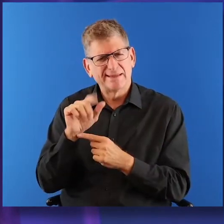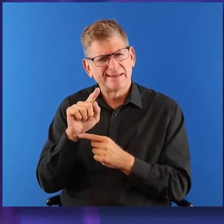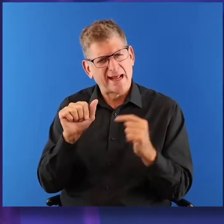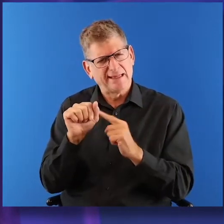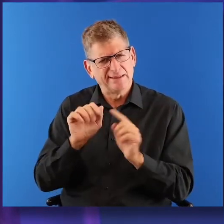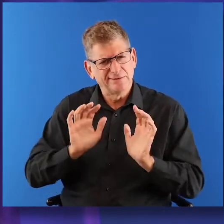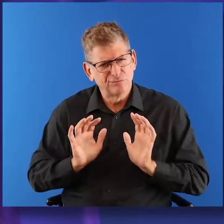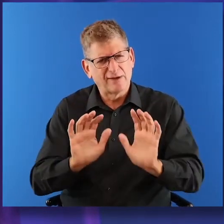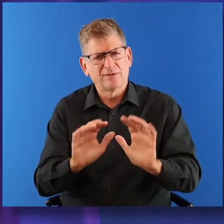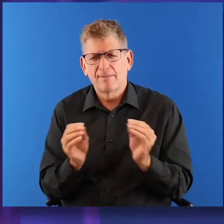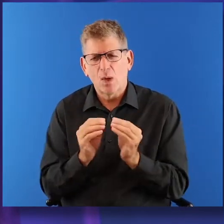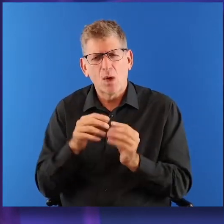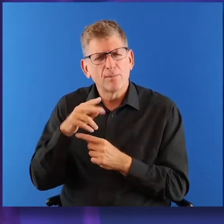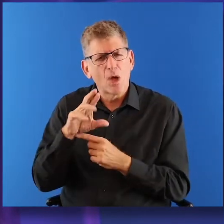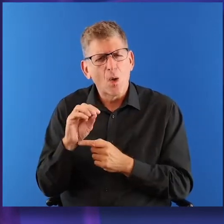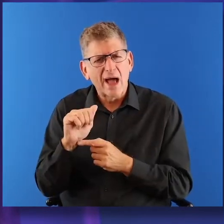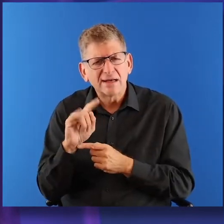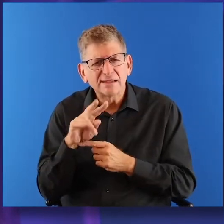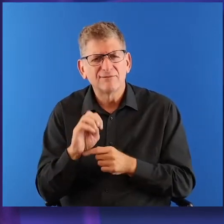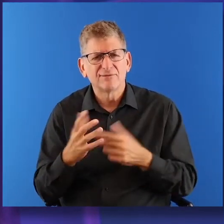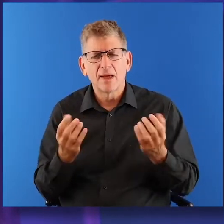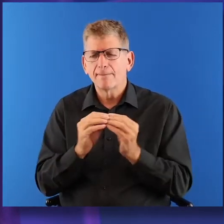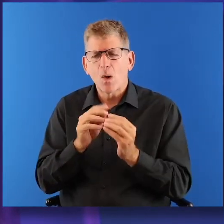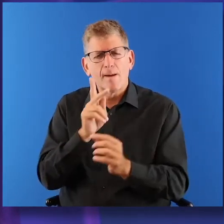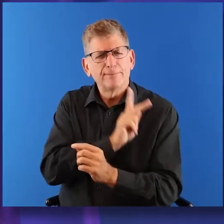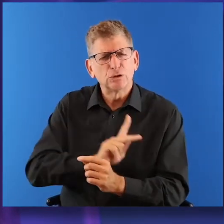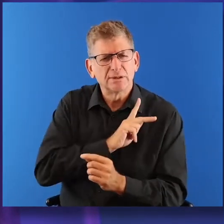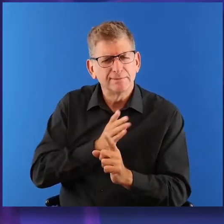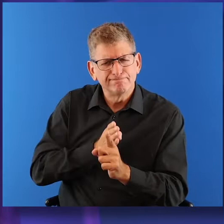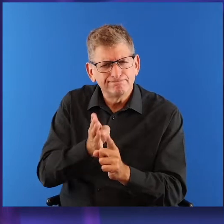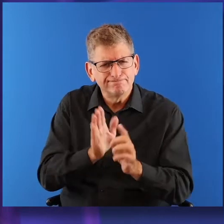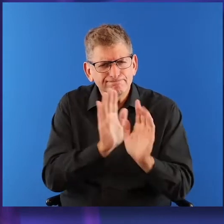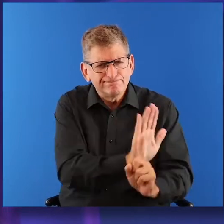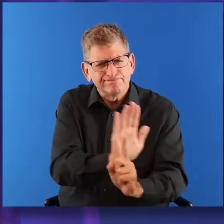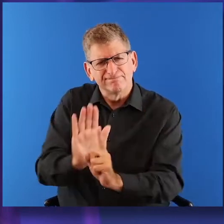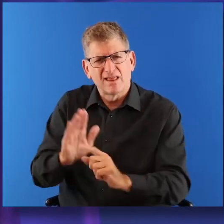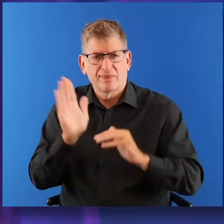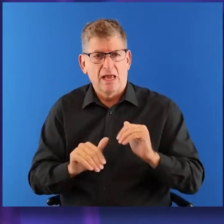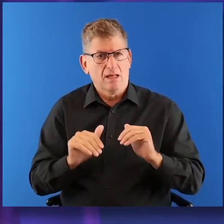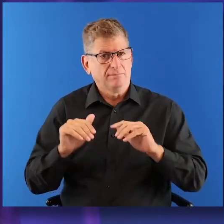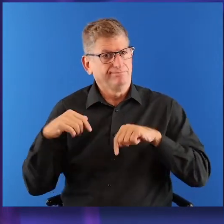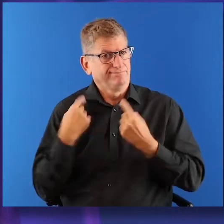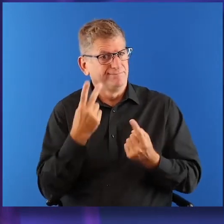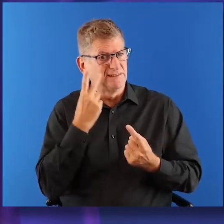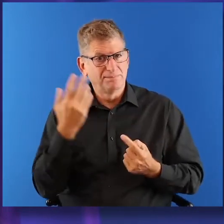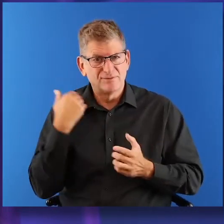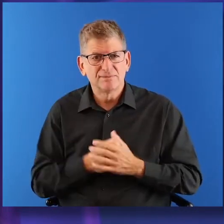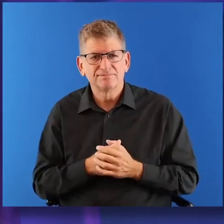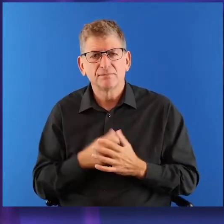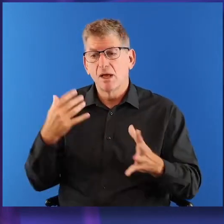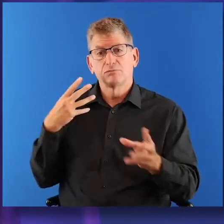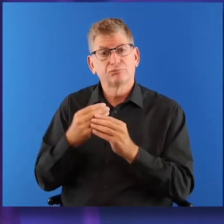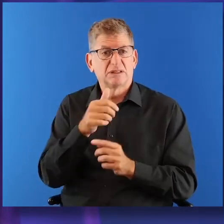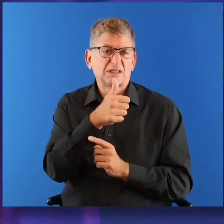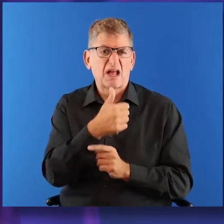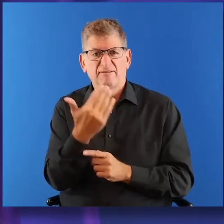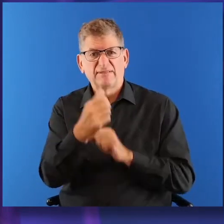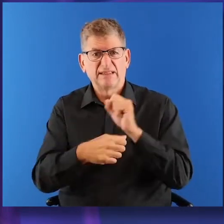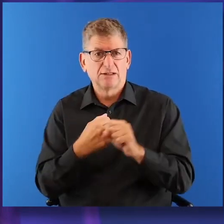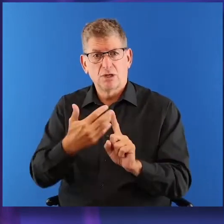than anything we have seen before. Now, over the past 10-15 years, healthcare has become very digital.